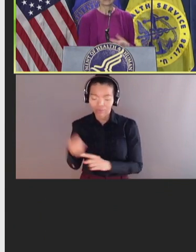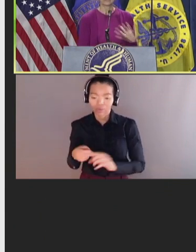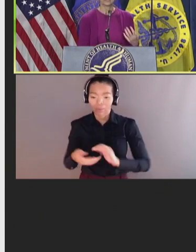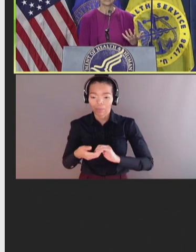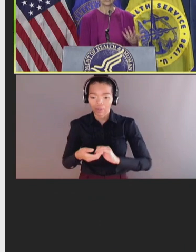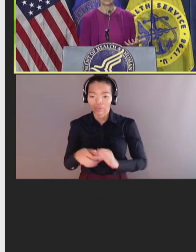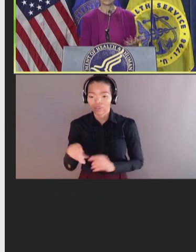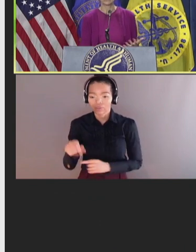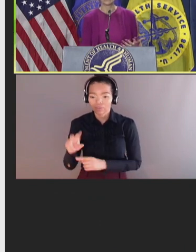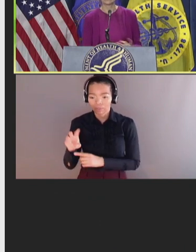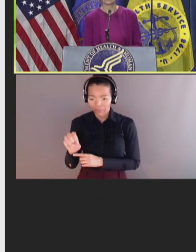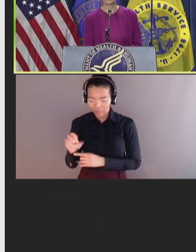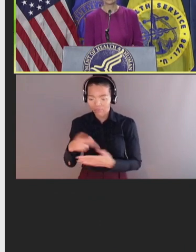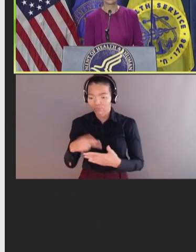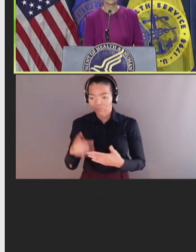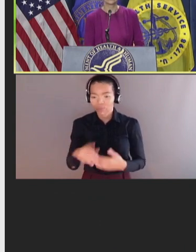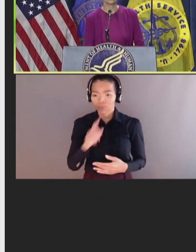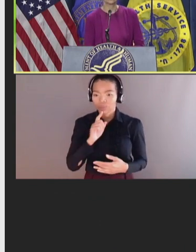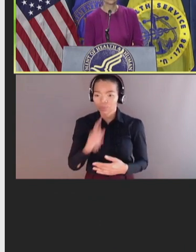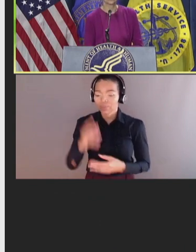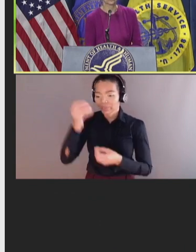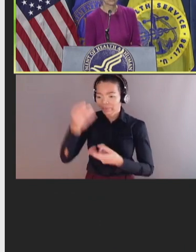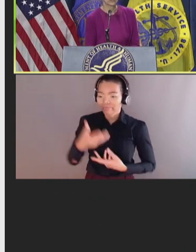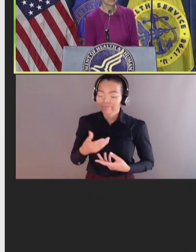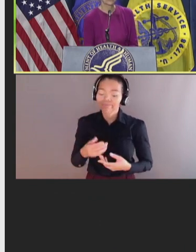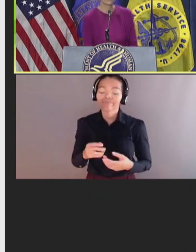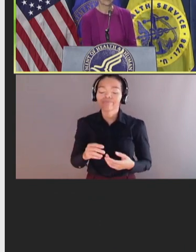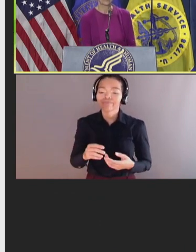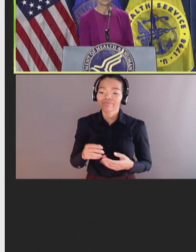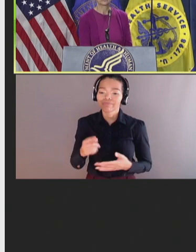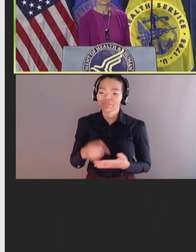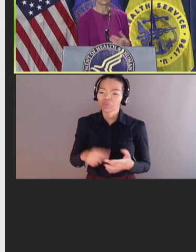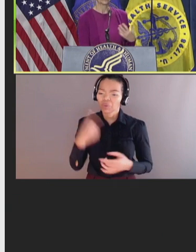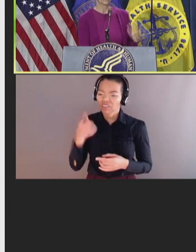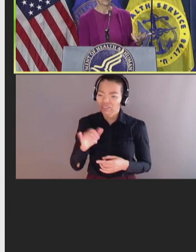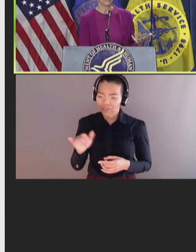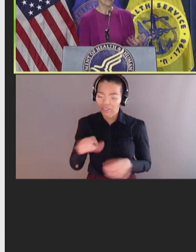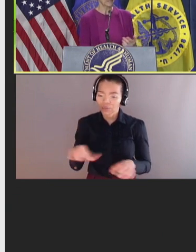really shared with us what it was like to do this work on the ground during the pandemic